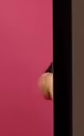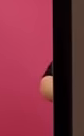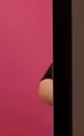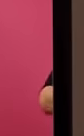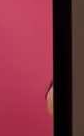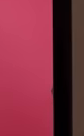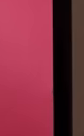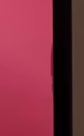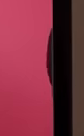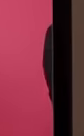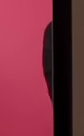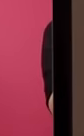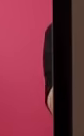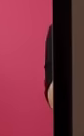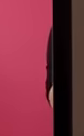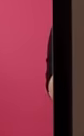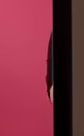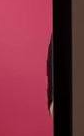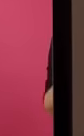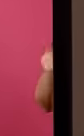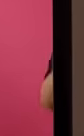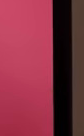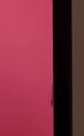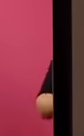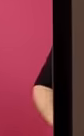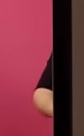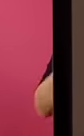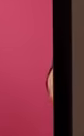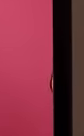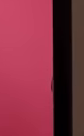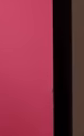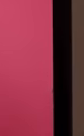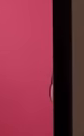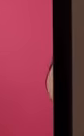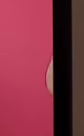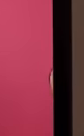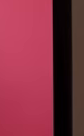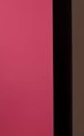another easy example. The president said, go out and vote. to get all those rats